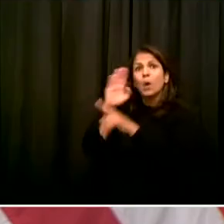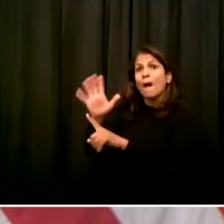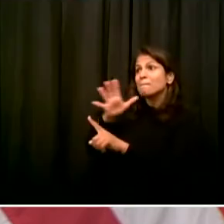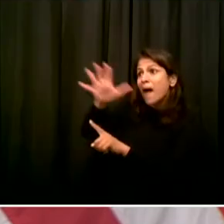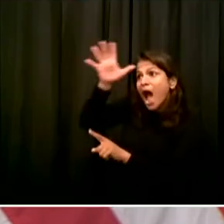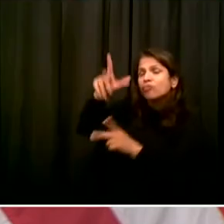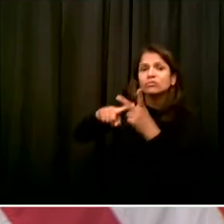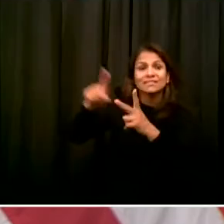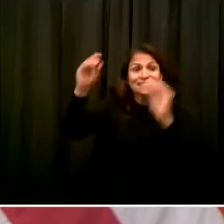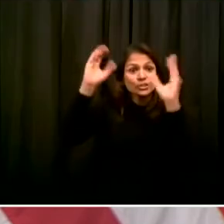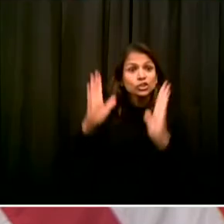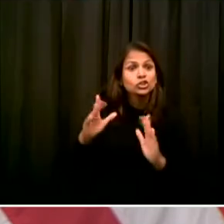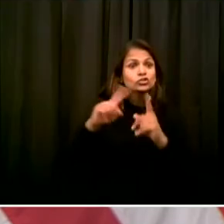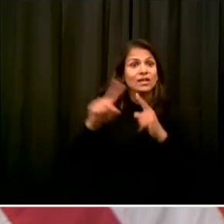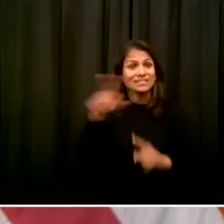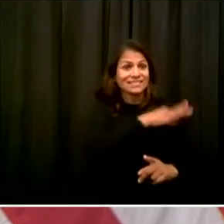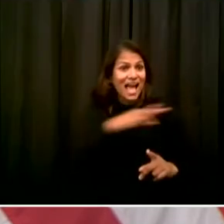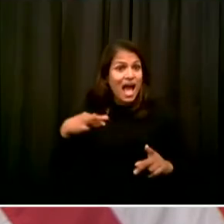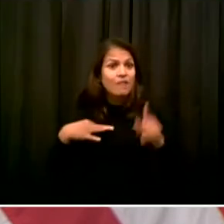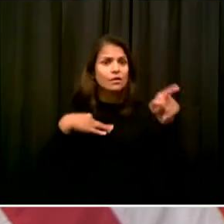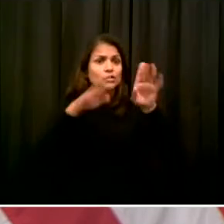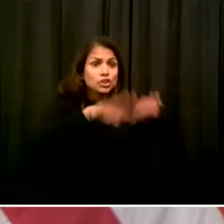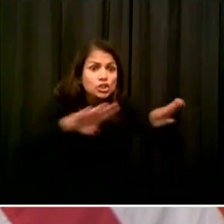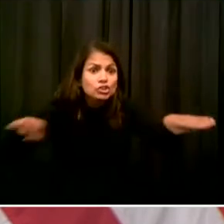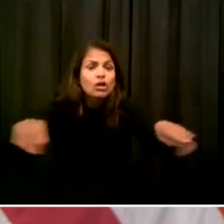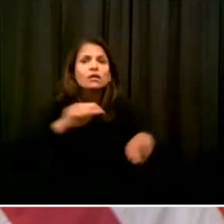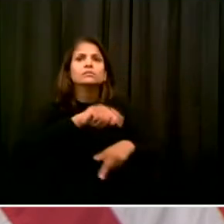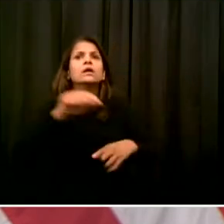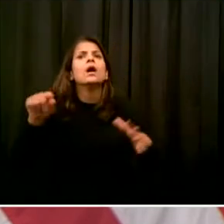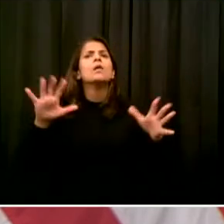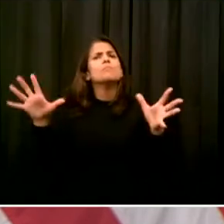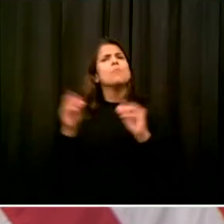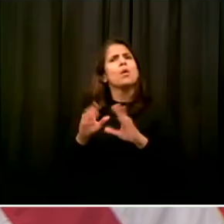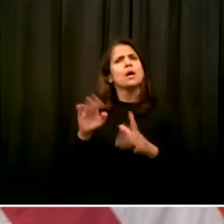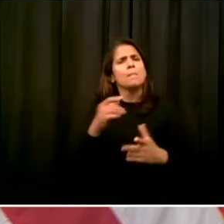INSTRUCTION FOR CHILDREN AT A MUCH EDEPER LEVEL.